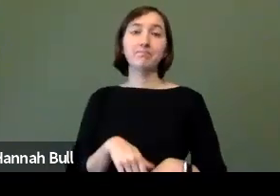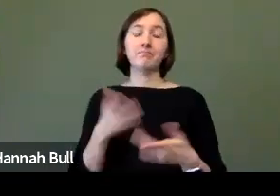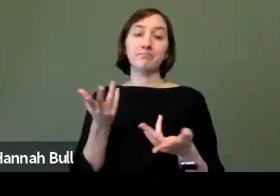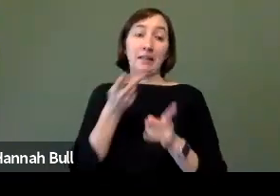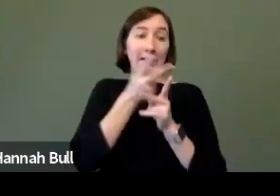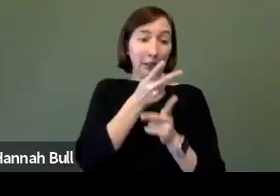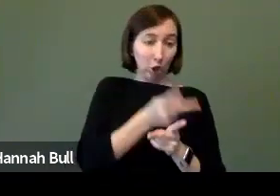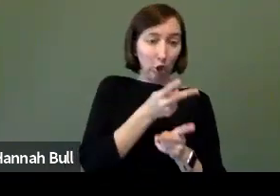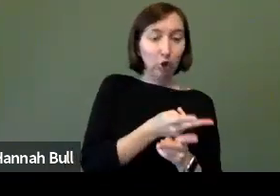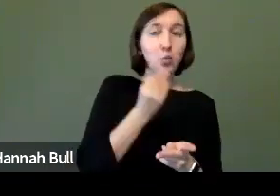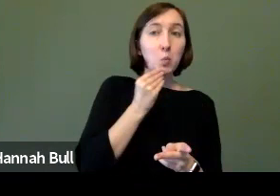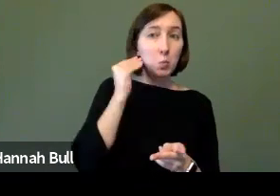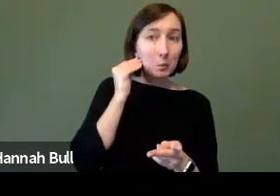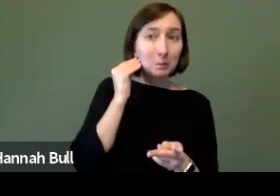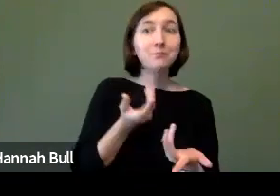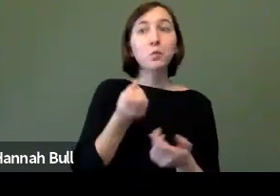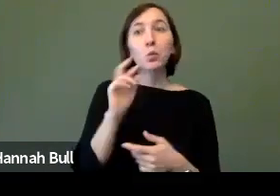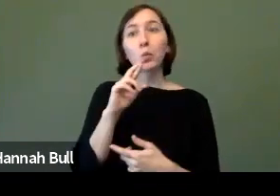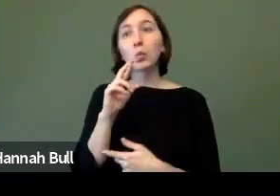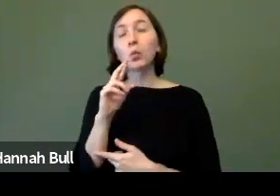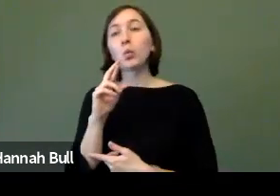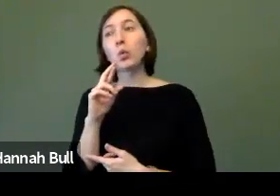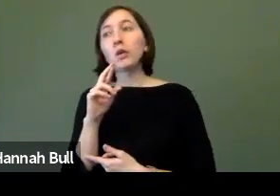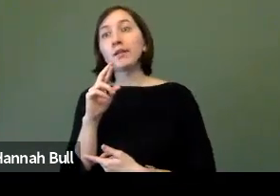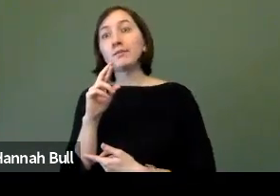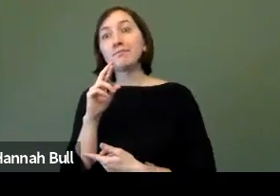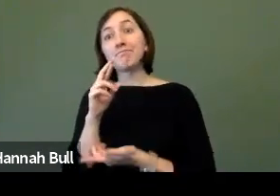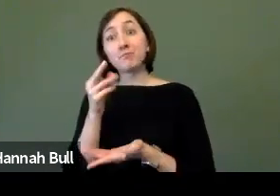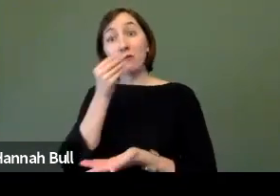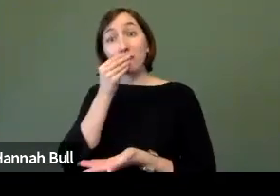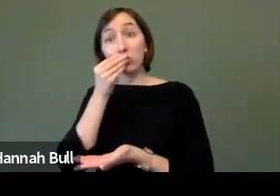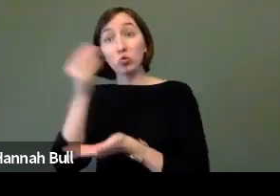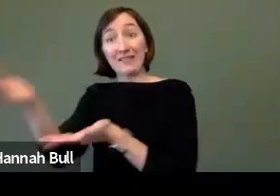or having to pay for grocery delivery.